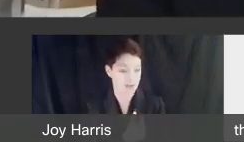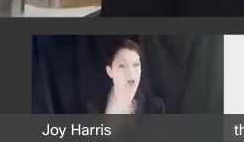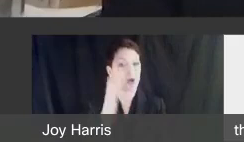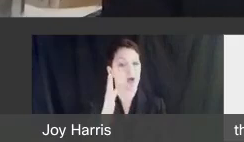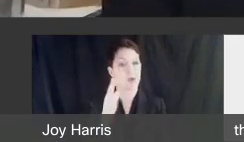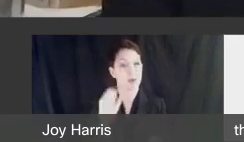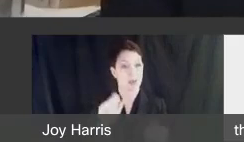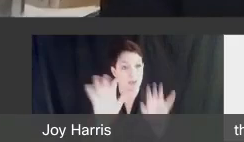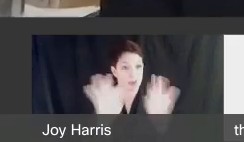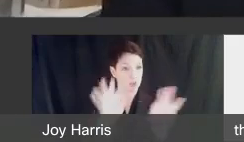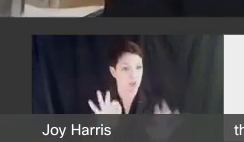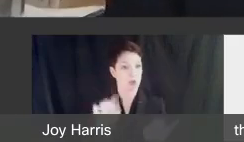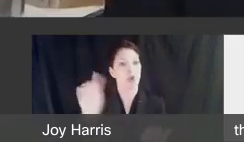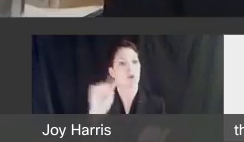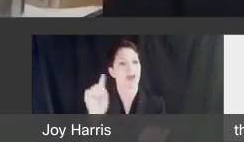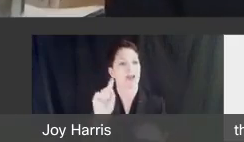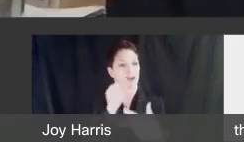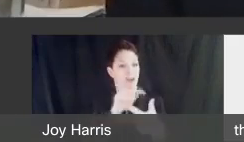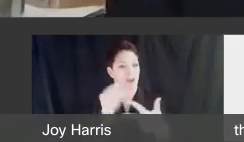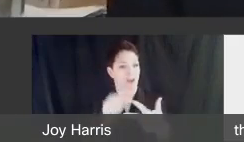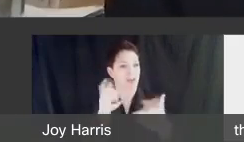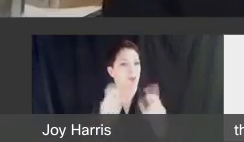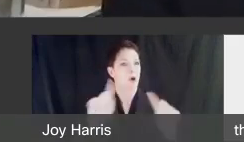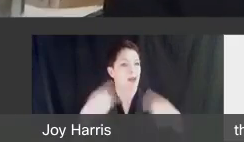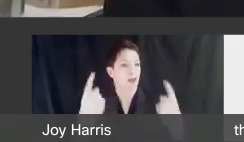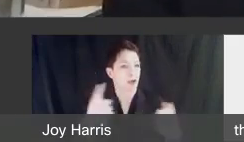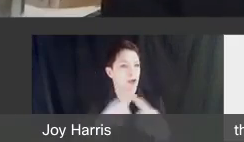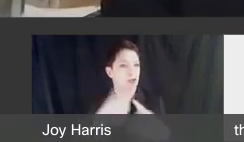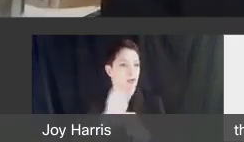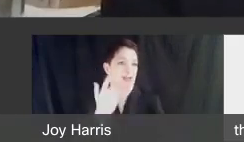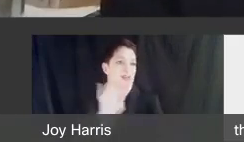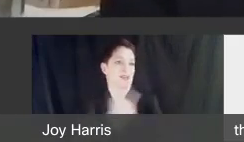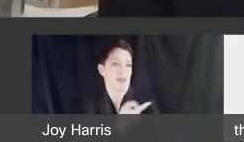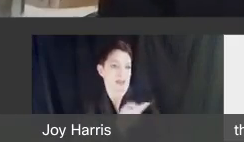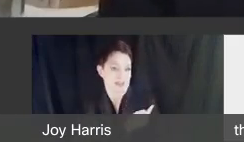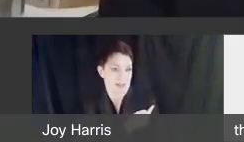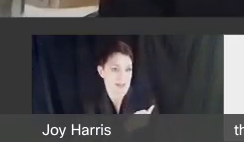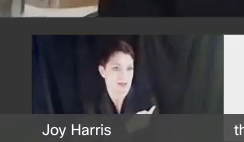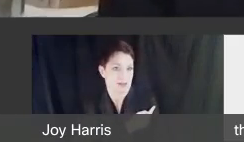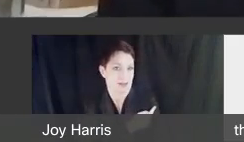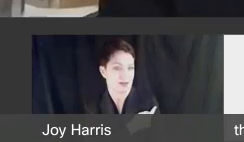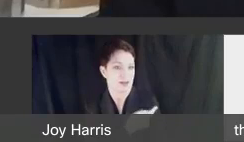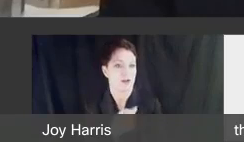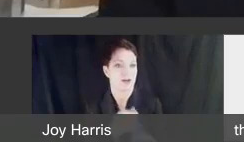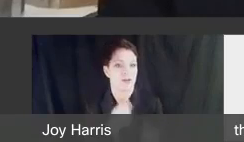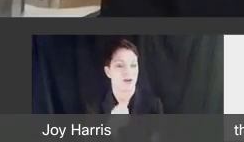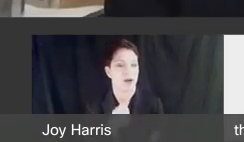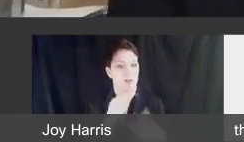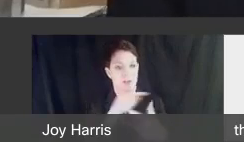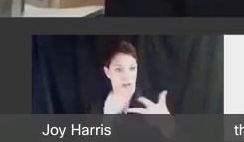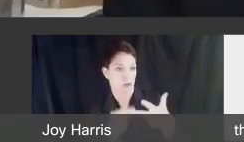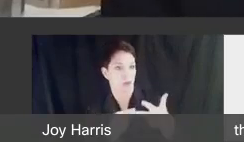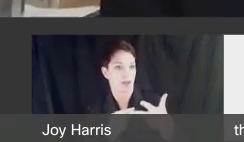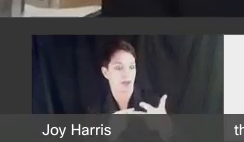location where they go to receive their vaccine from among the three sites that are currently open.